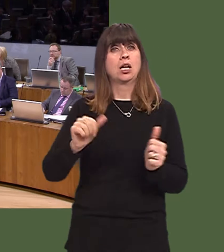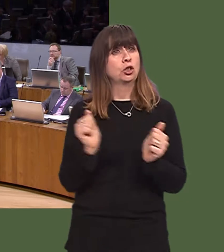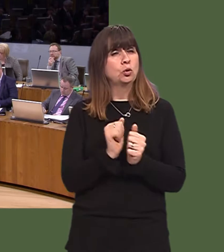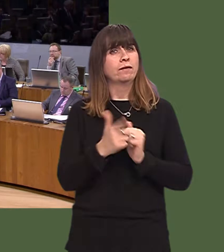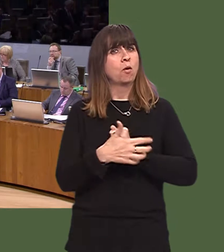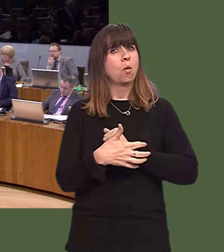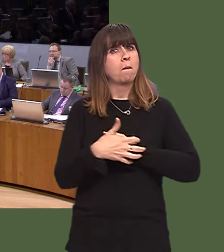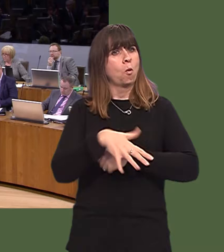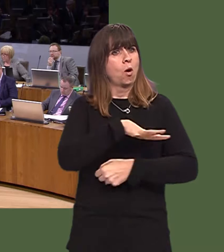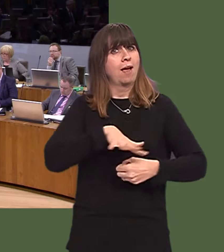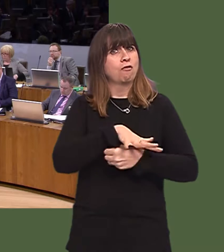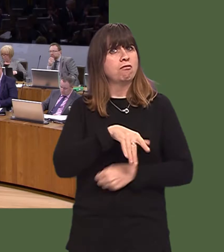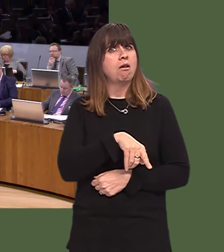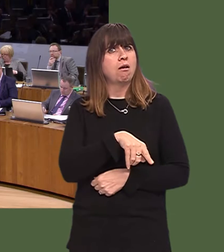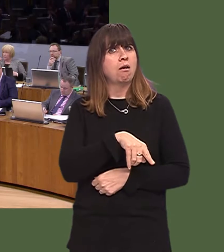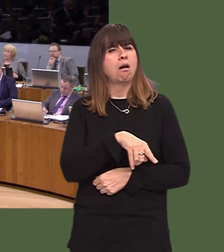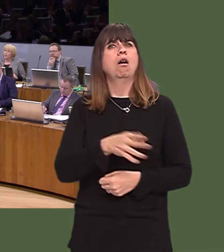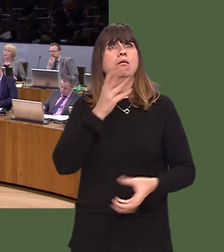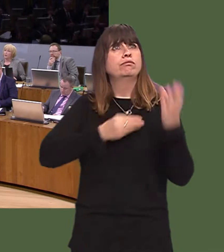Carwyn Jones: Well, yes, of course.